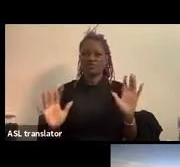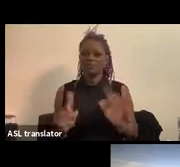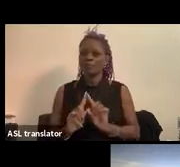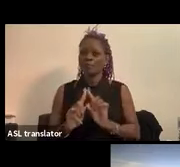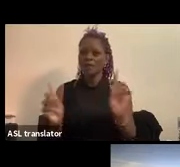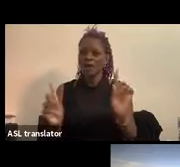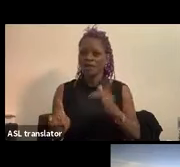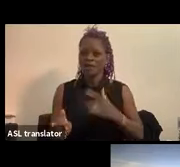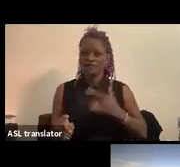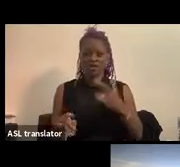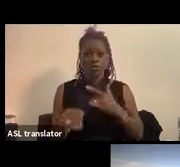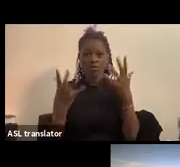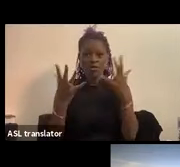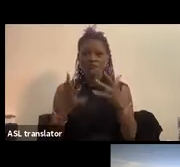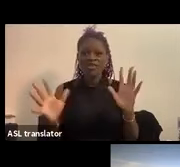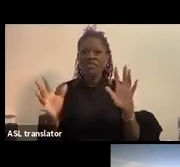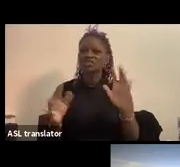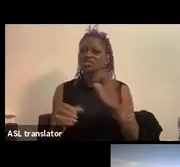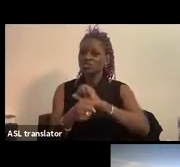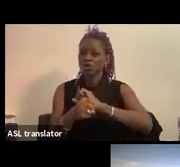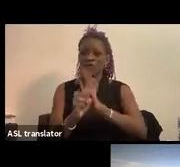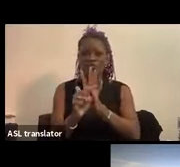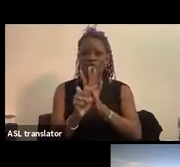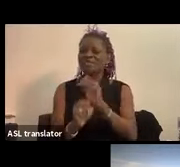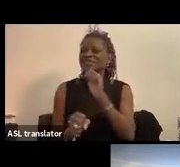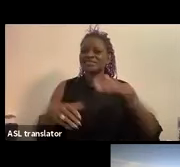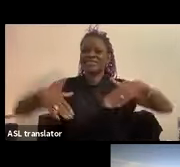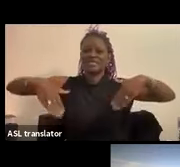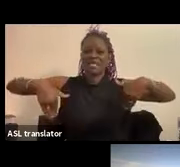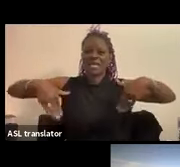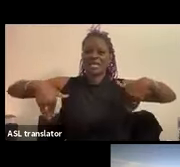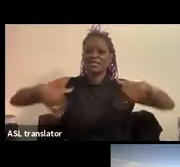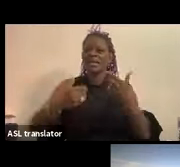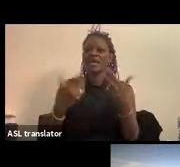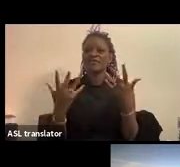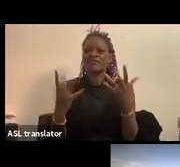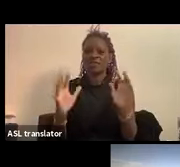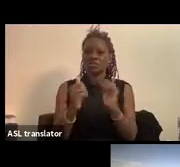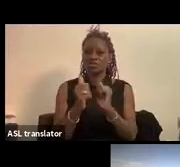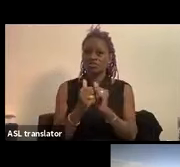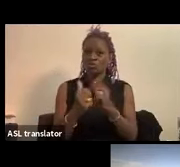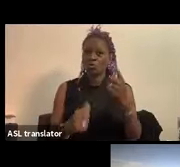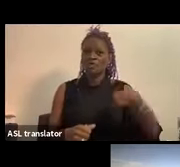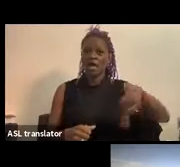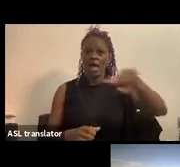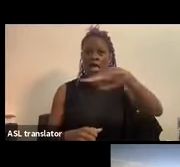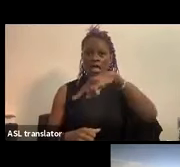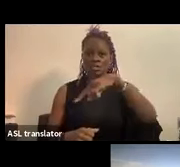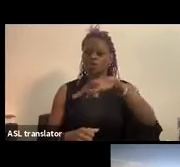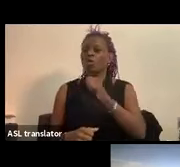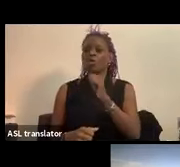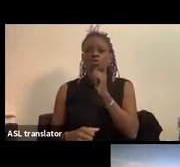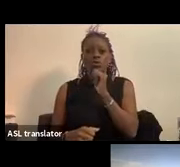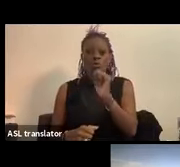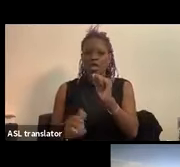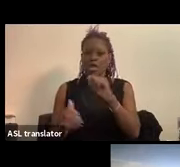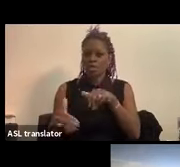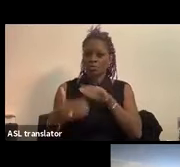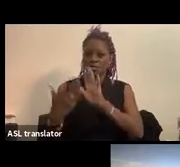with covid-19, covid-19 is not done with us. And the truth is that we are no longer facing the 20 20 version of this virus.